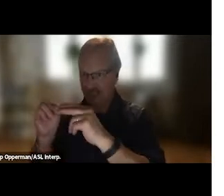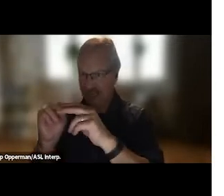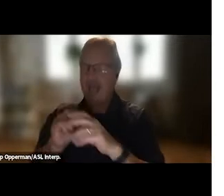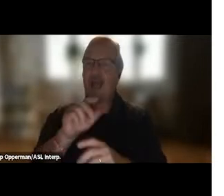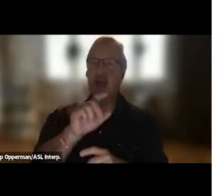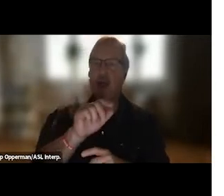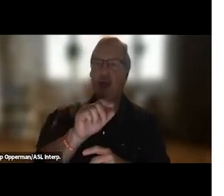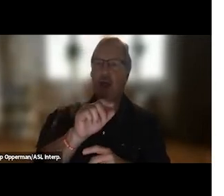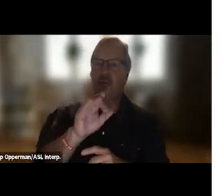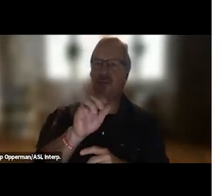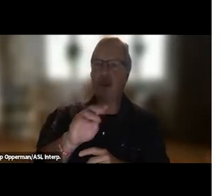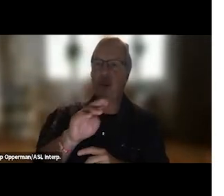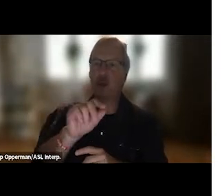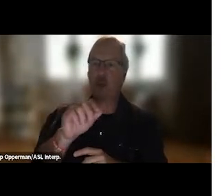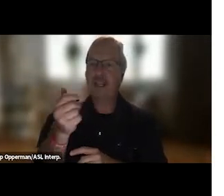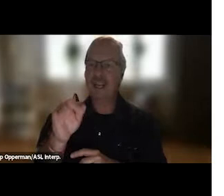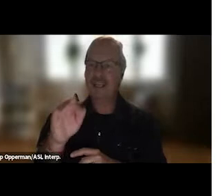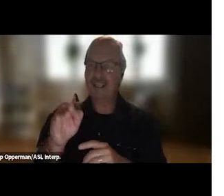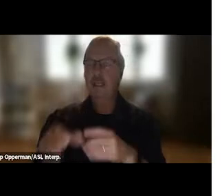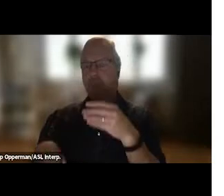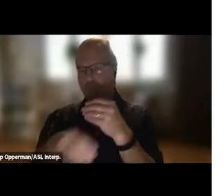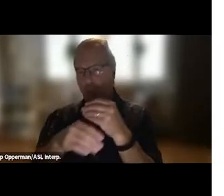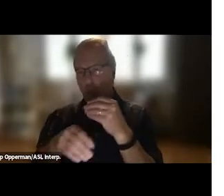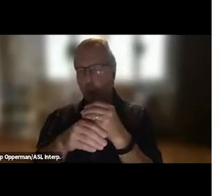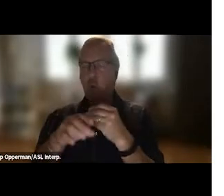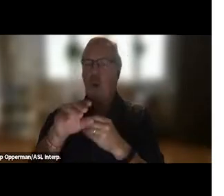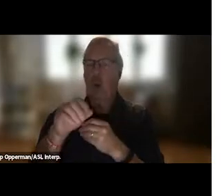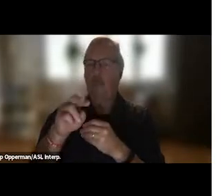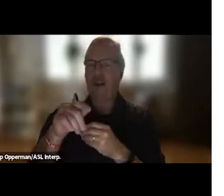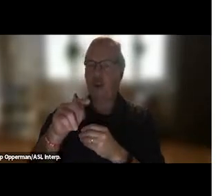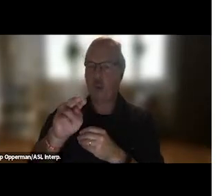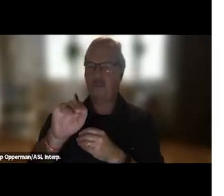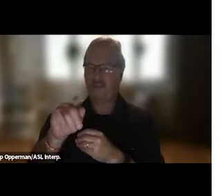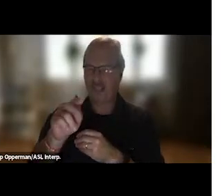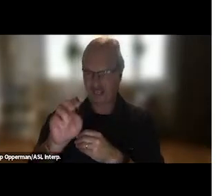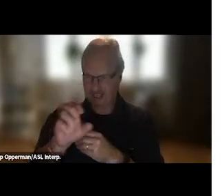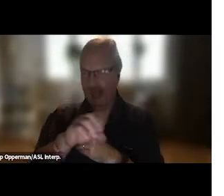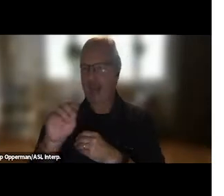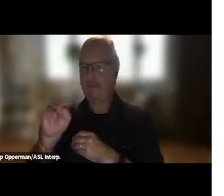expand it to include both buprenorphine and methadone. And most recently in February, 2021,